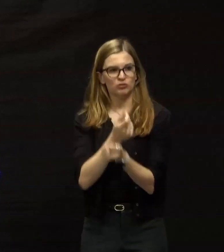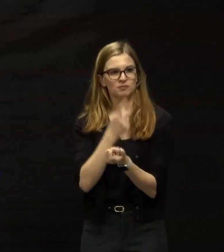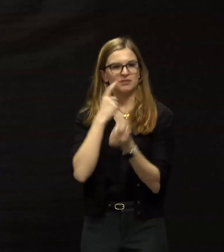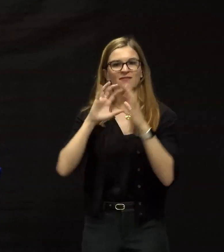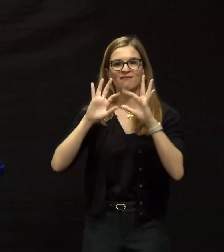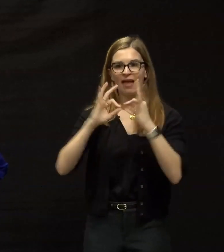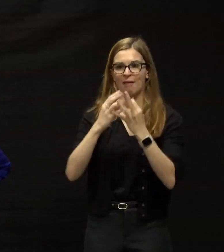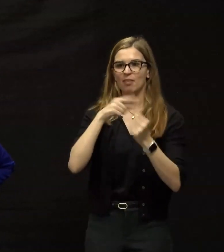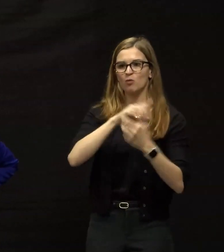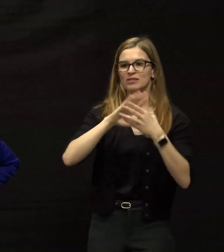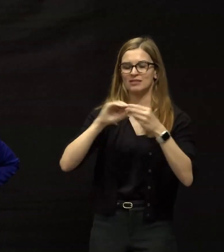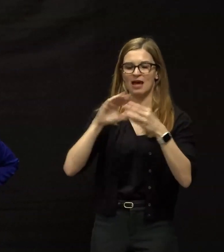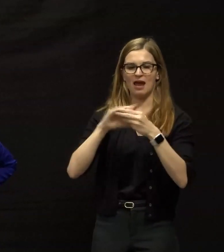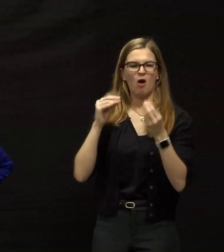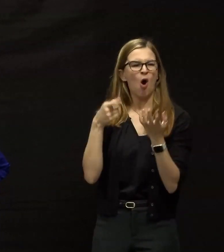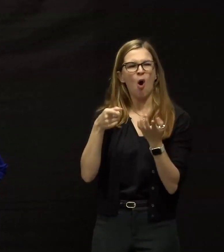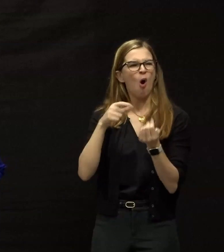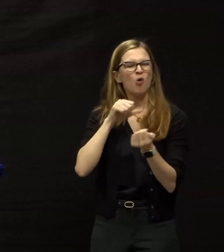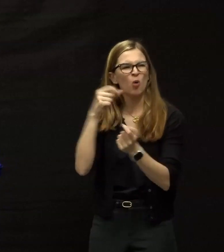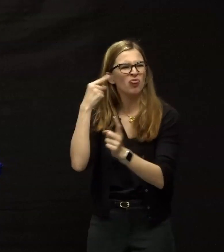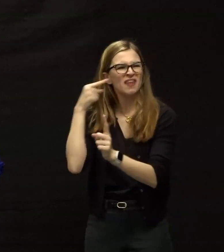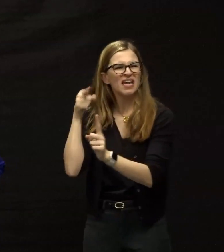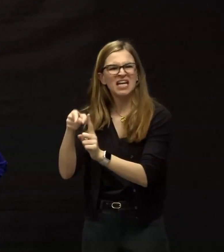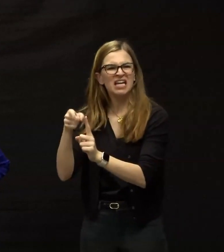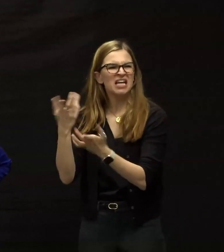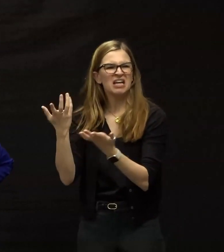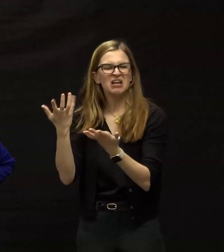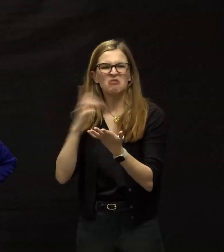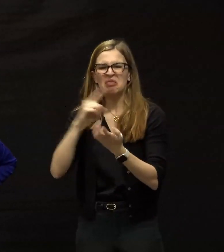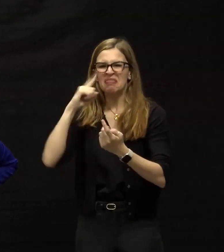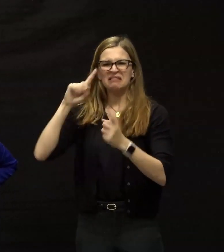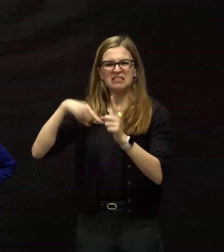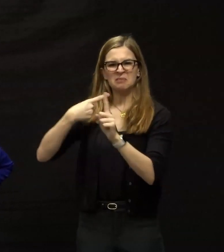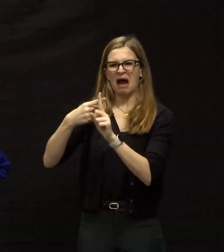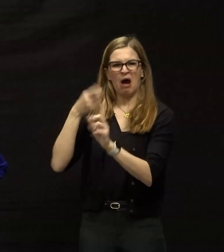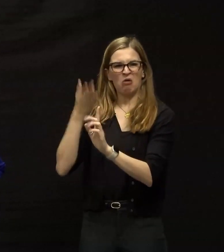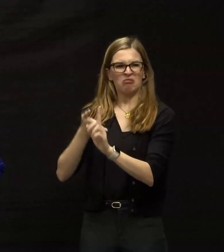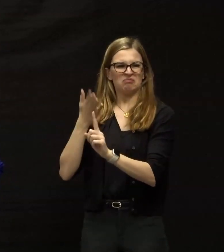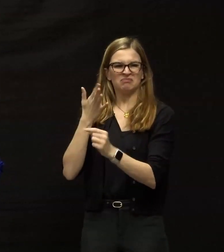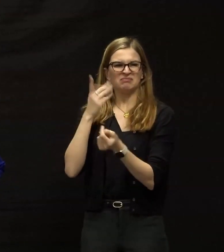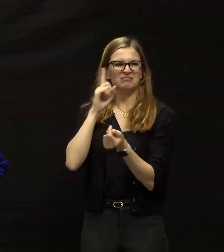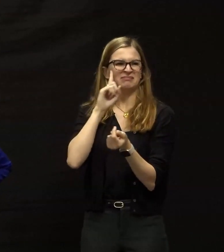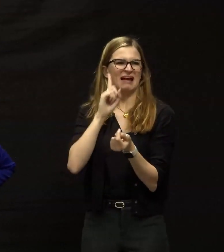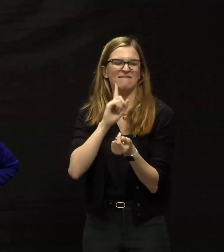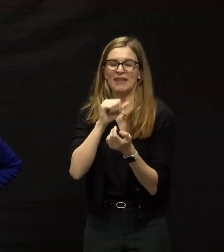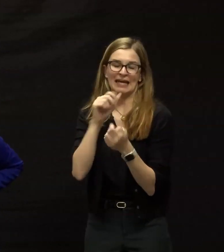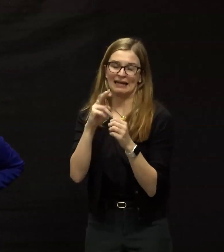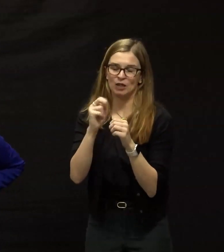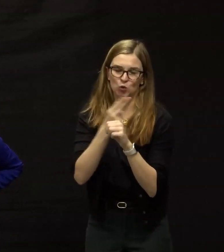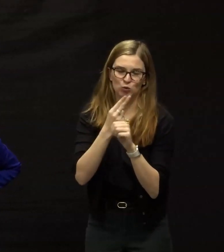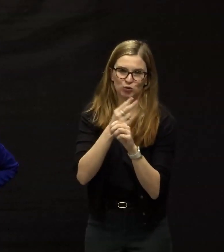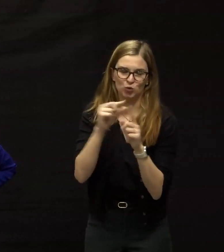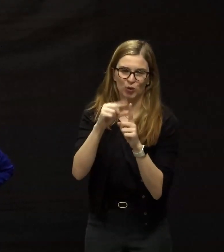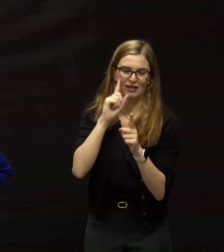on his figure. It was interesting, the family said, "Oh, we don't even really think about him being deaf," or "We don't even think about,"